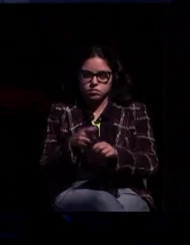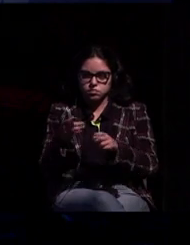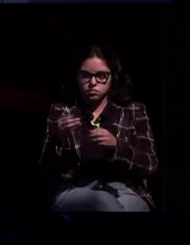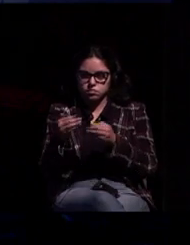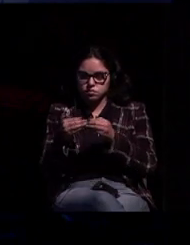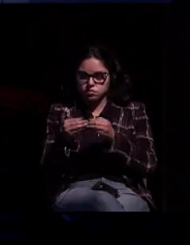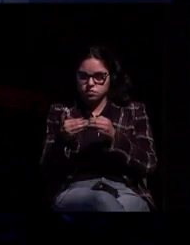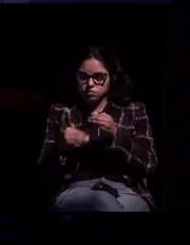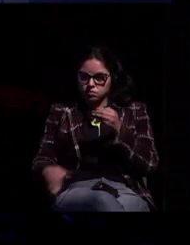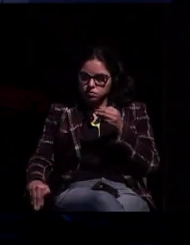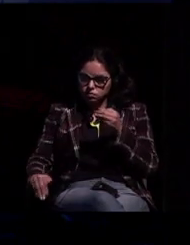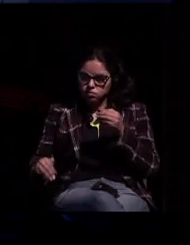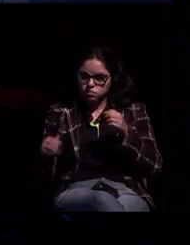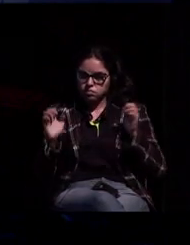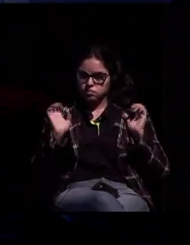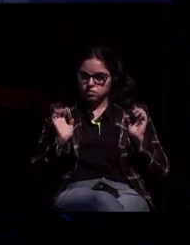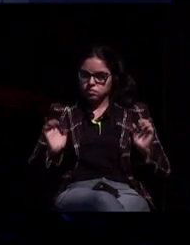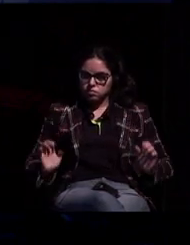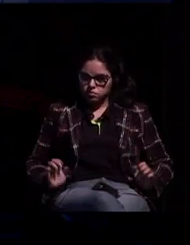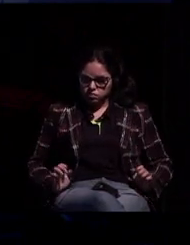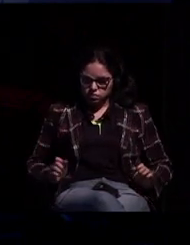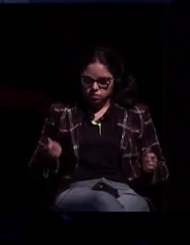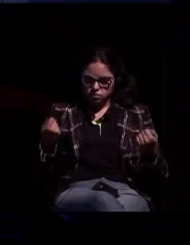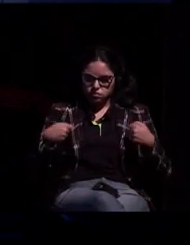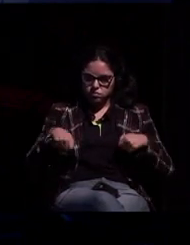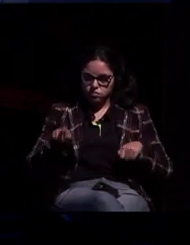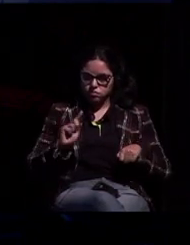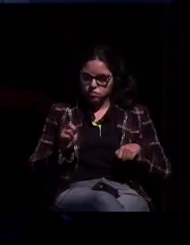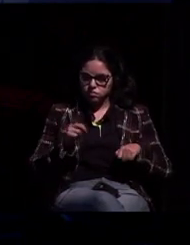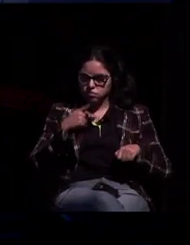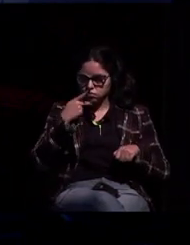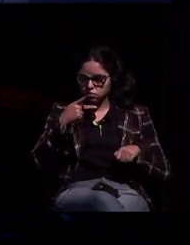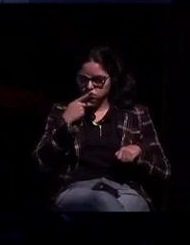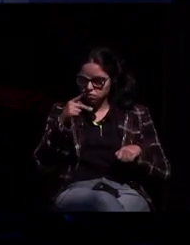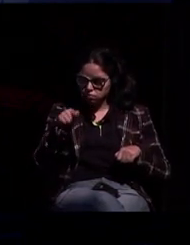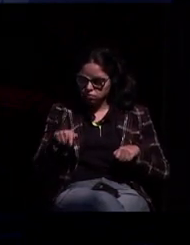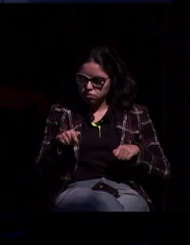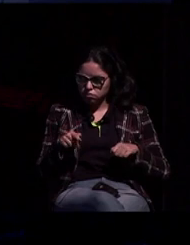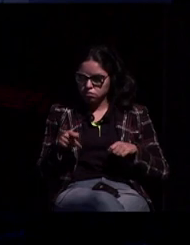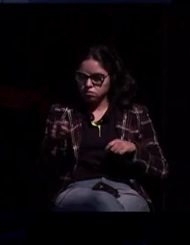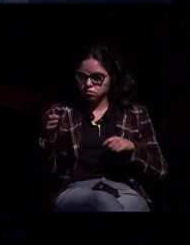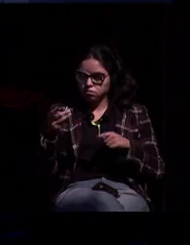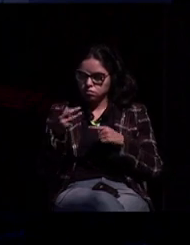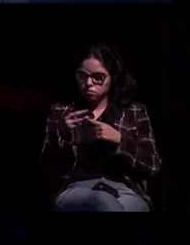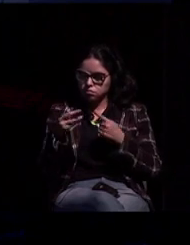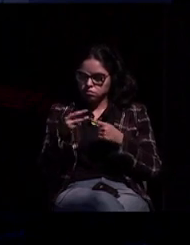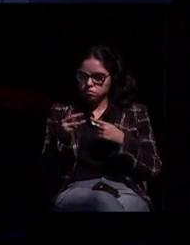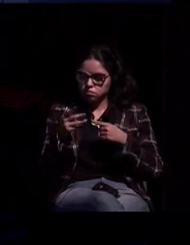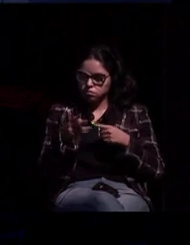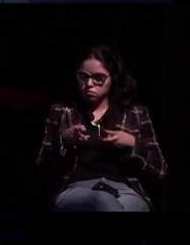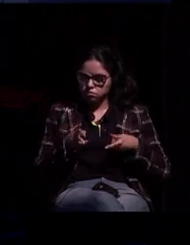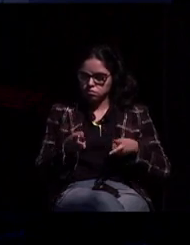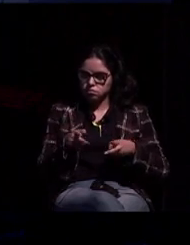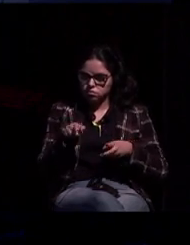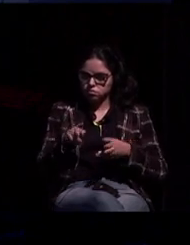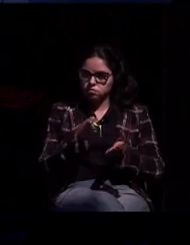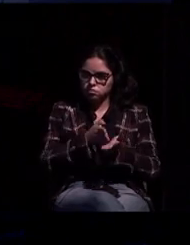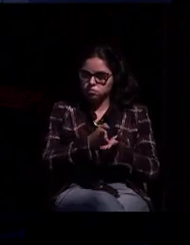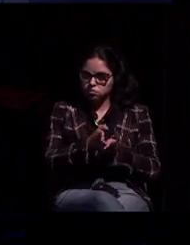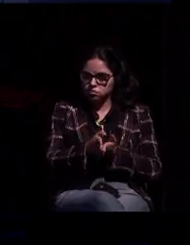without addressing these work issues, and finally, for going ahead in that direction we are to take into account